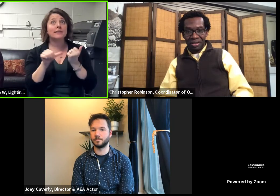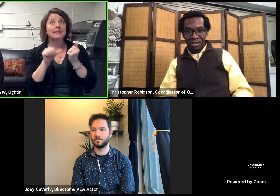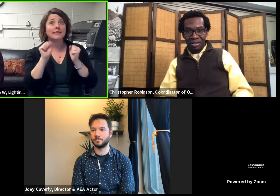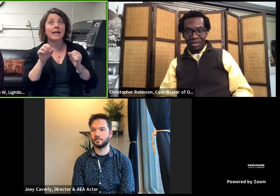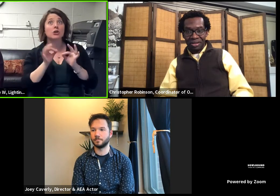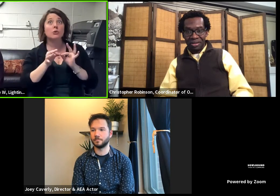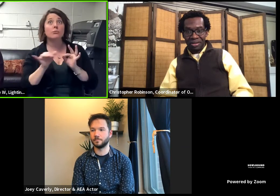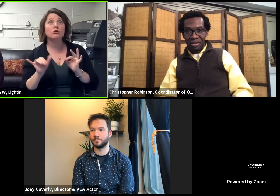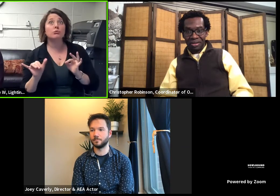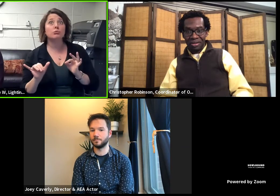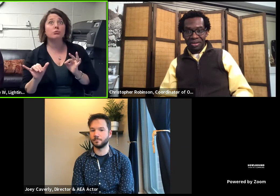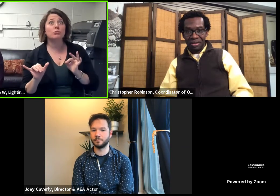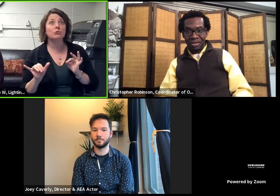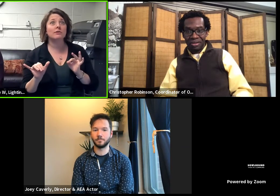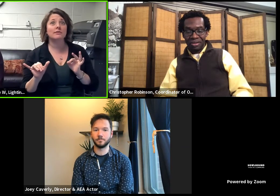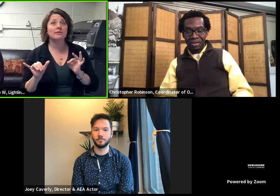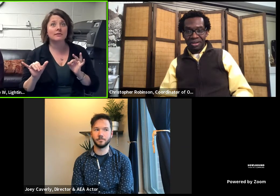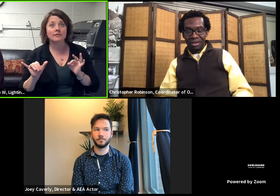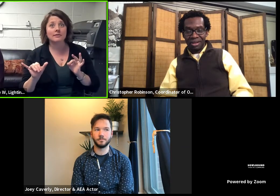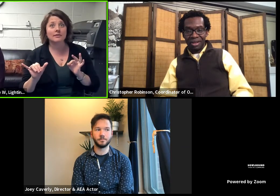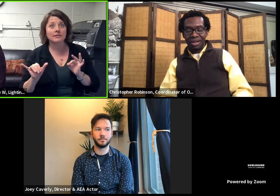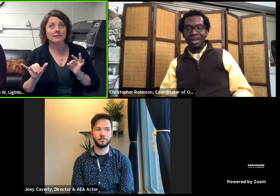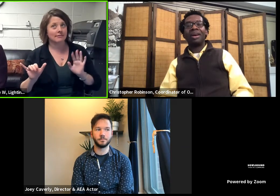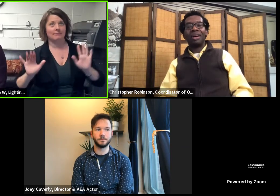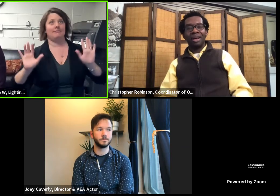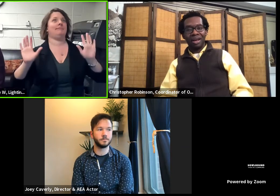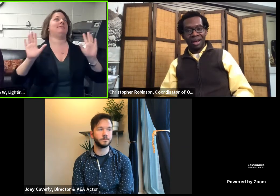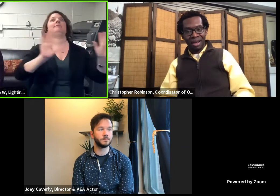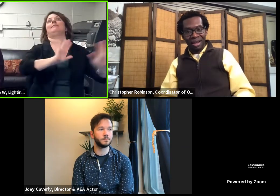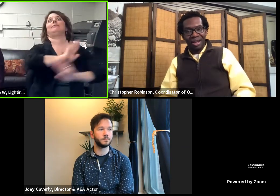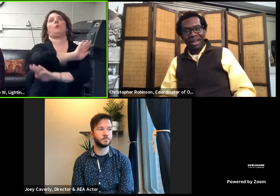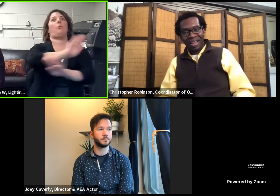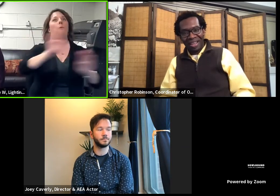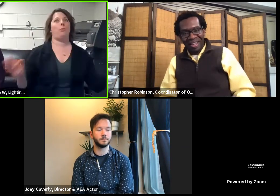they say, "Oh, do you want to have "an assistant interpreter too?"